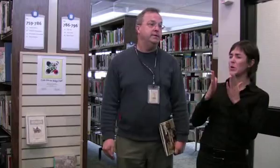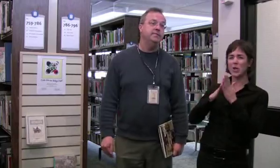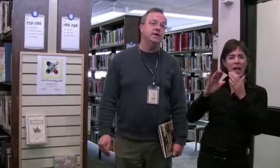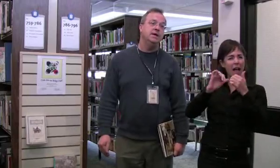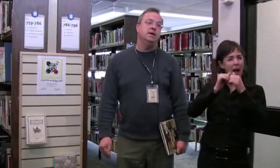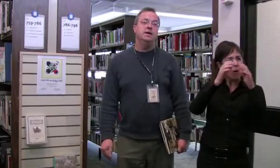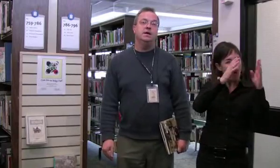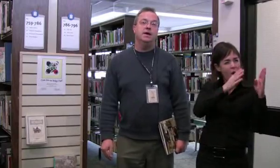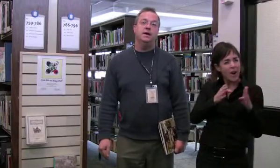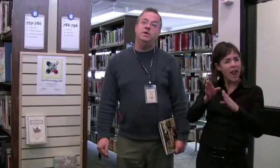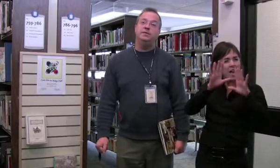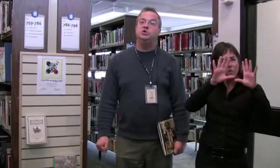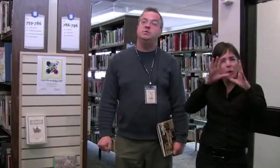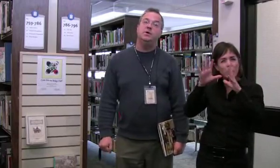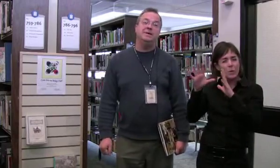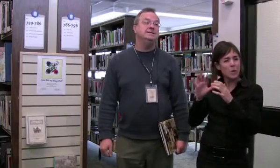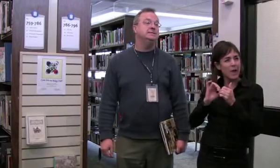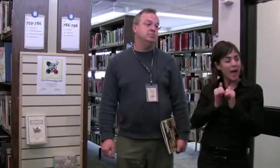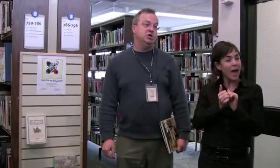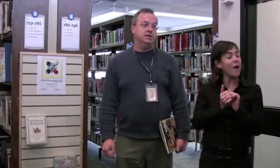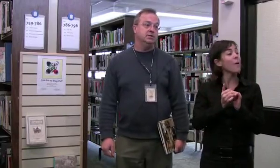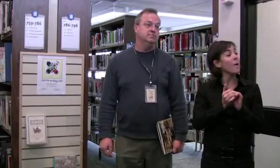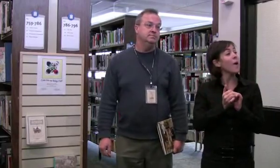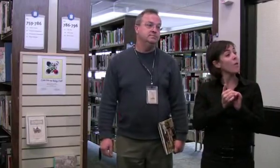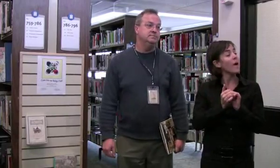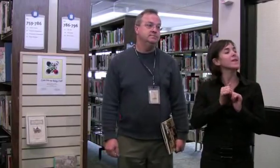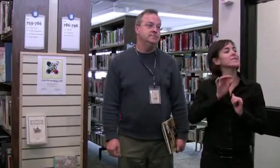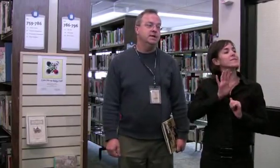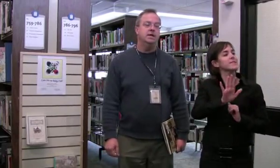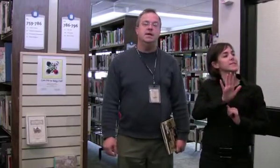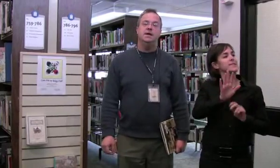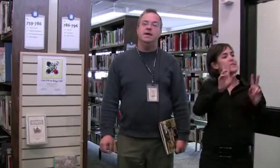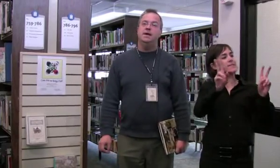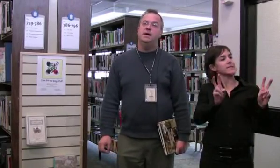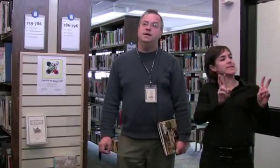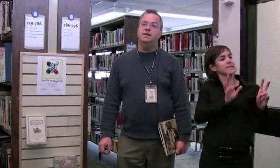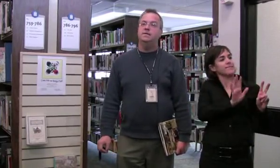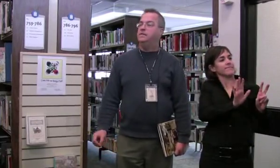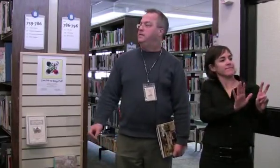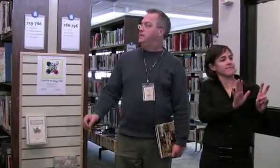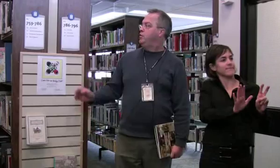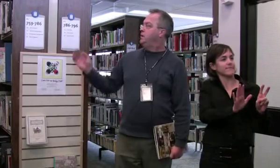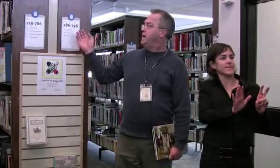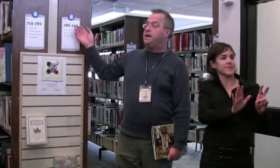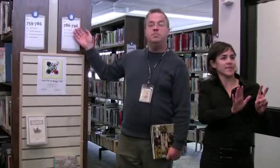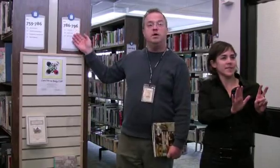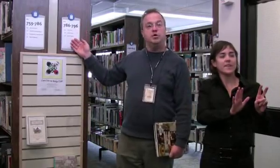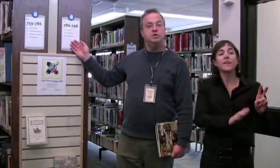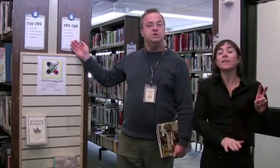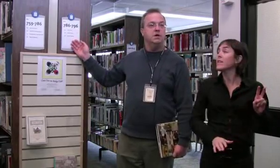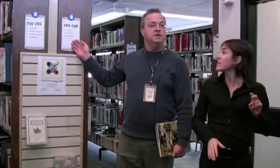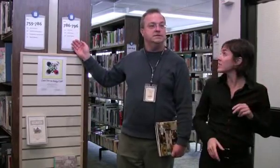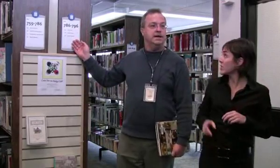arrange the books. We arrange them by subject.